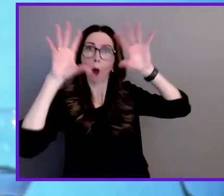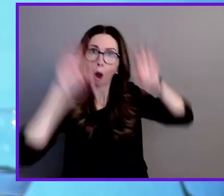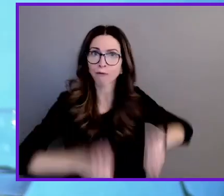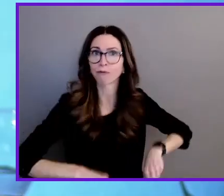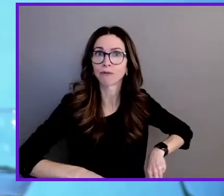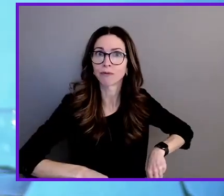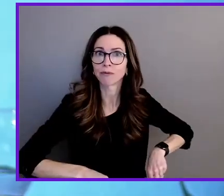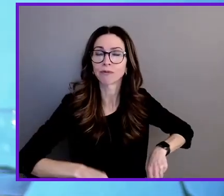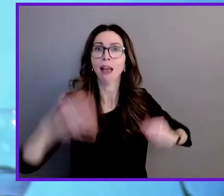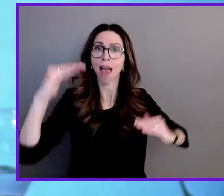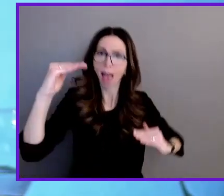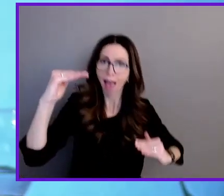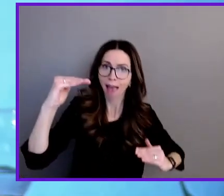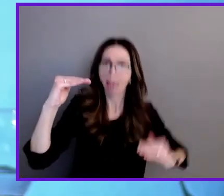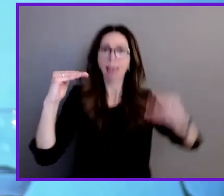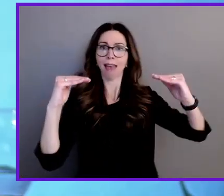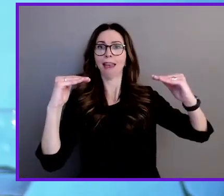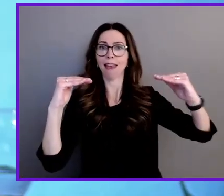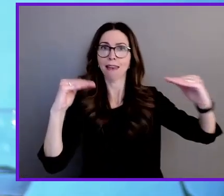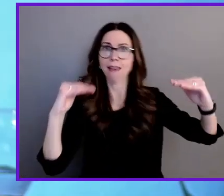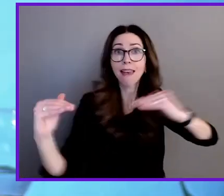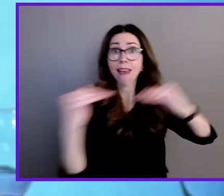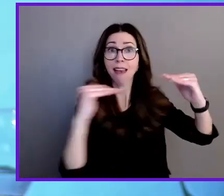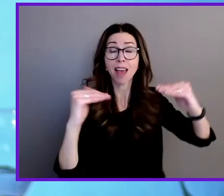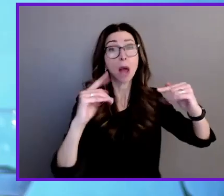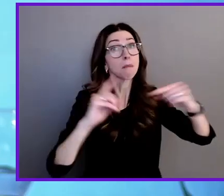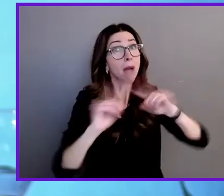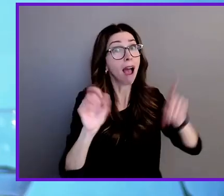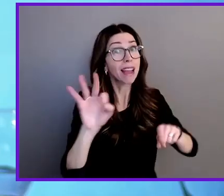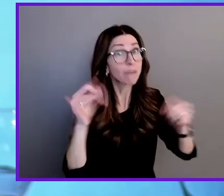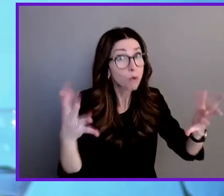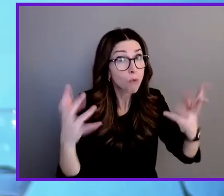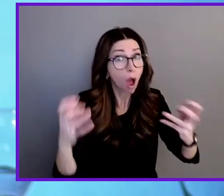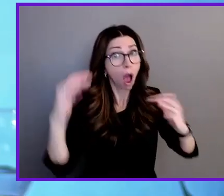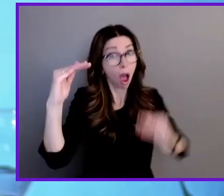deconstructing the structures that we have right now.